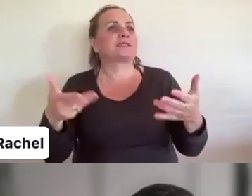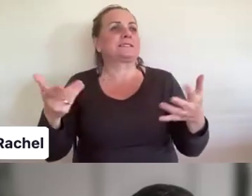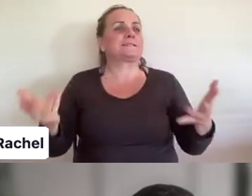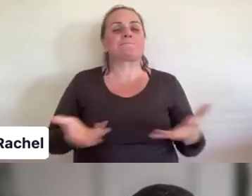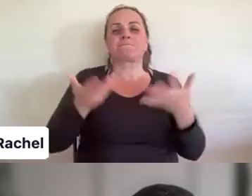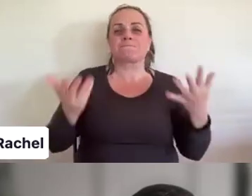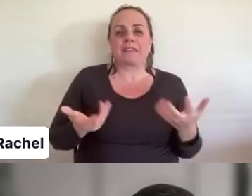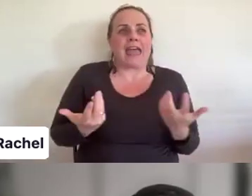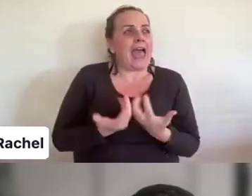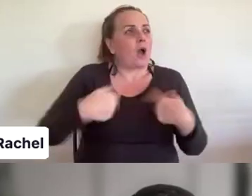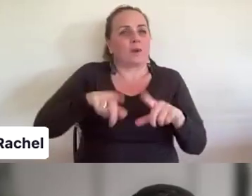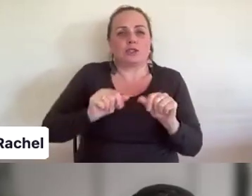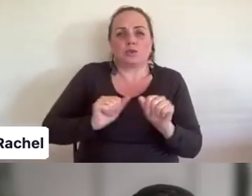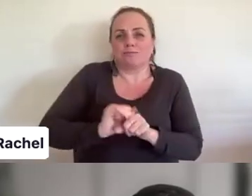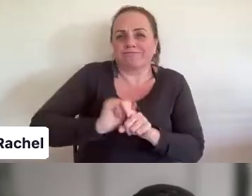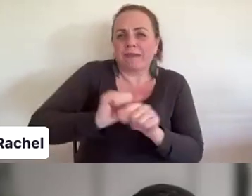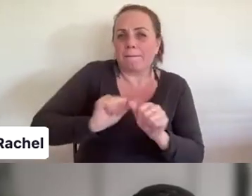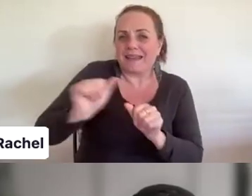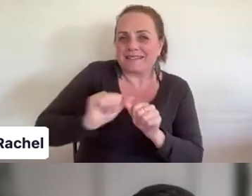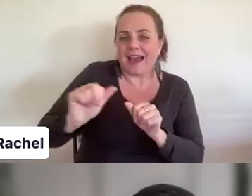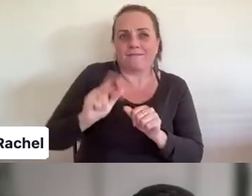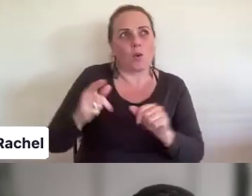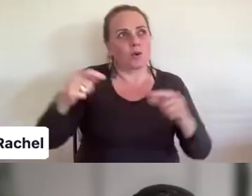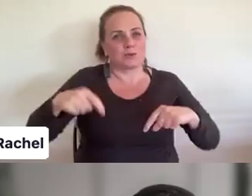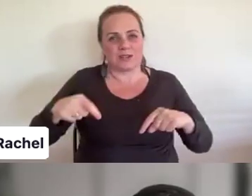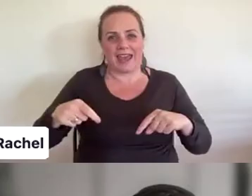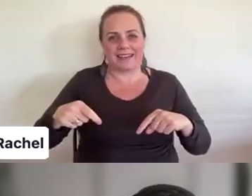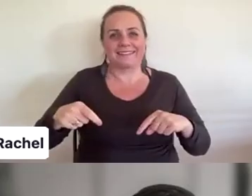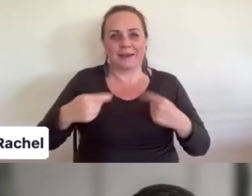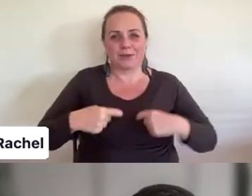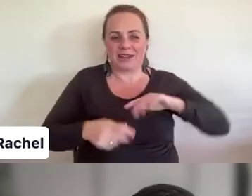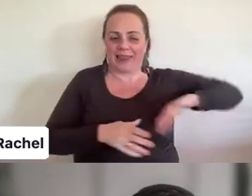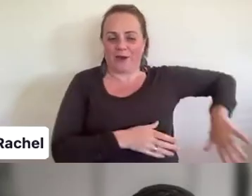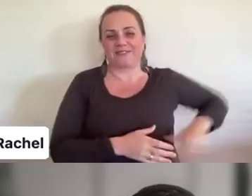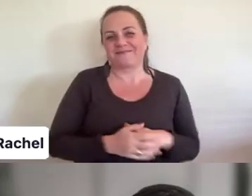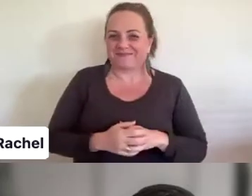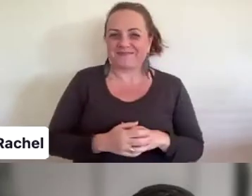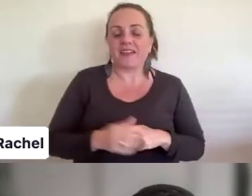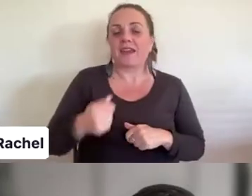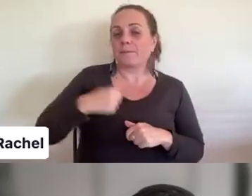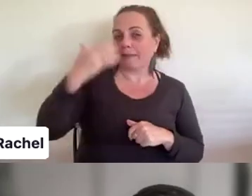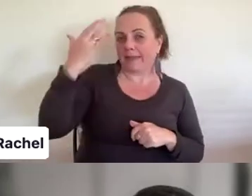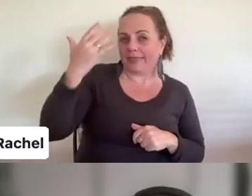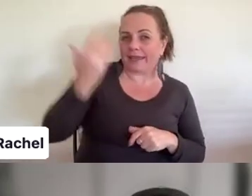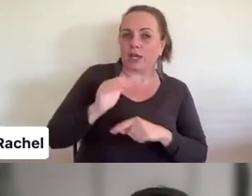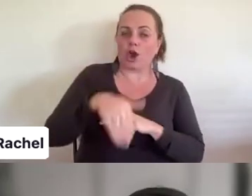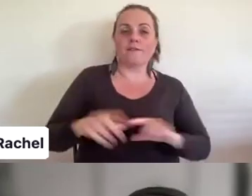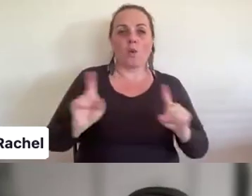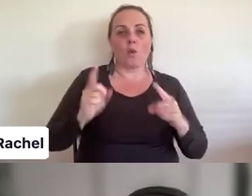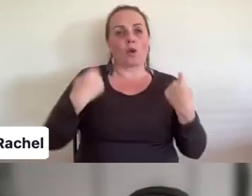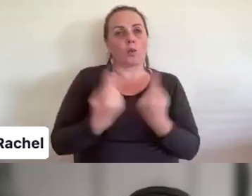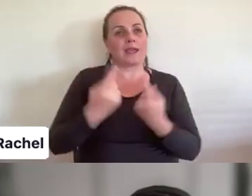do we do things better" frame for today. I was thinking about what we do here in New Zealand and